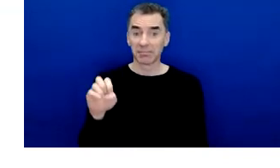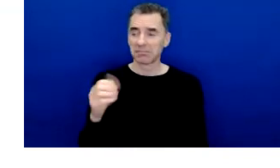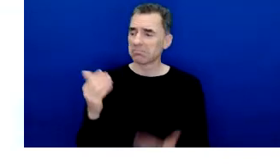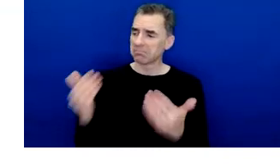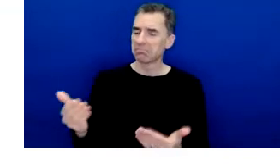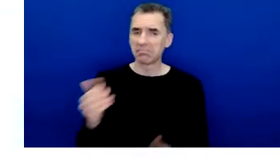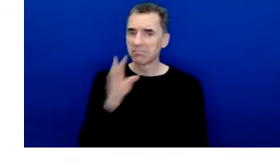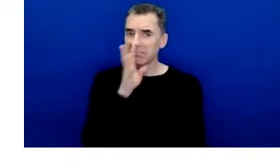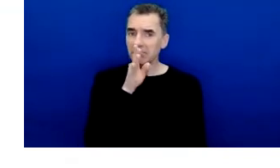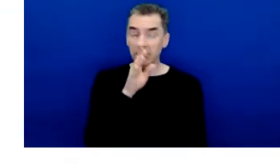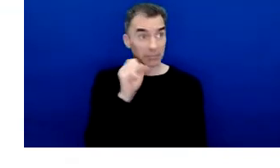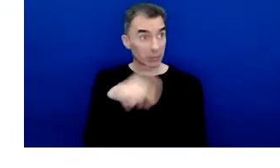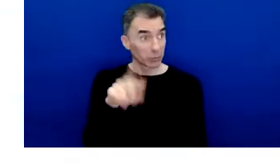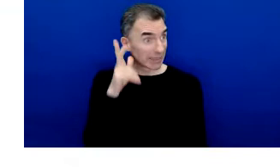Can you hear me here?